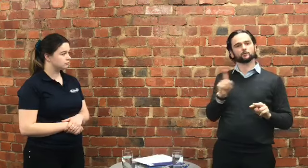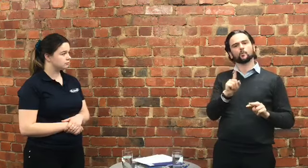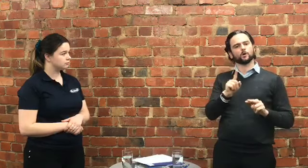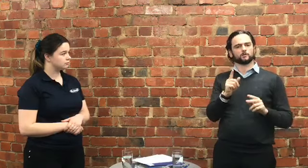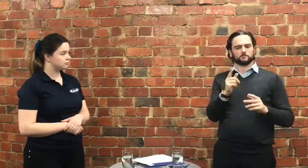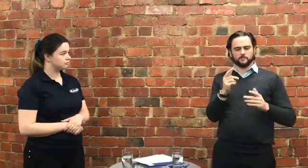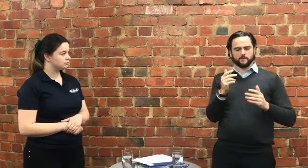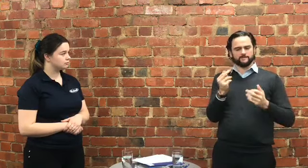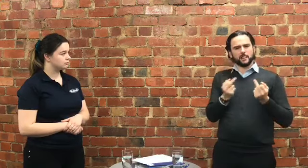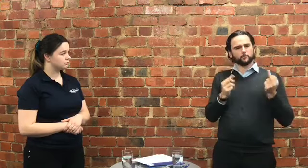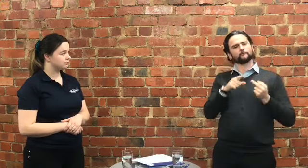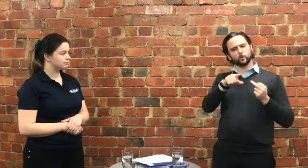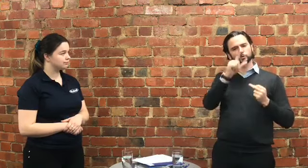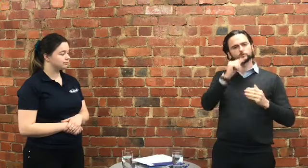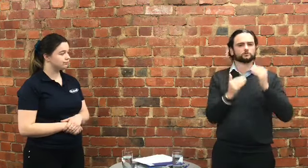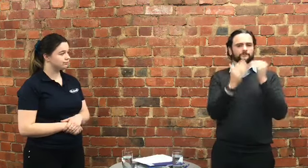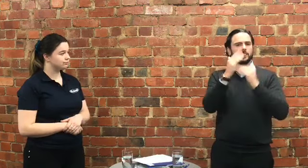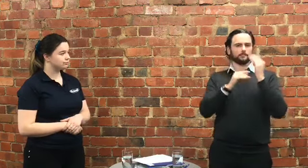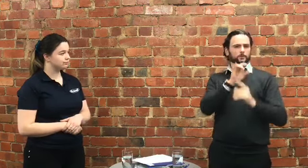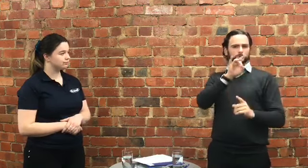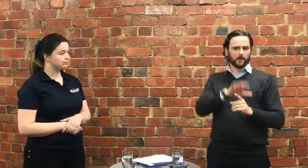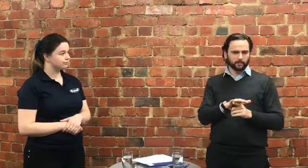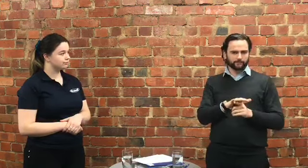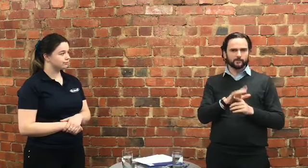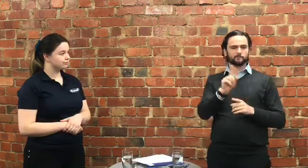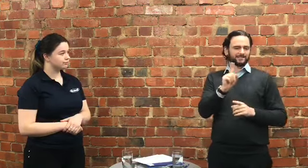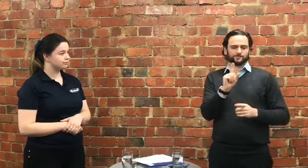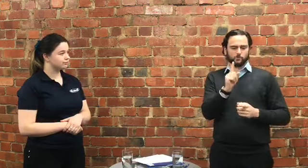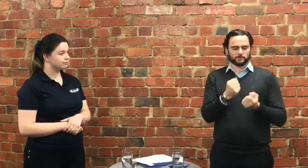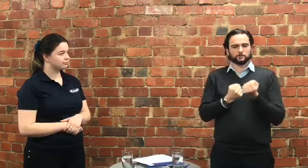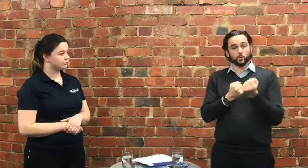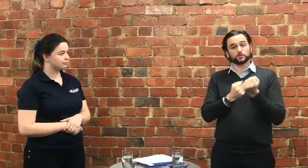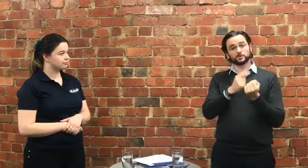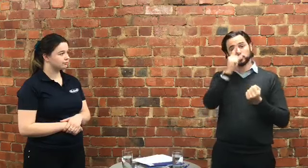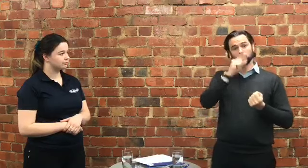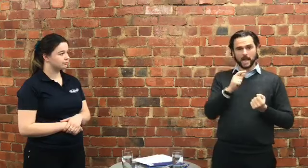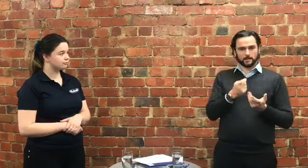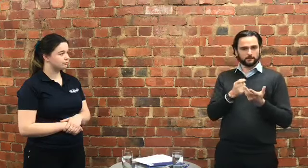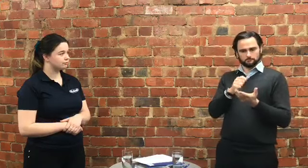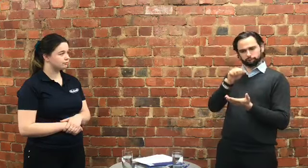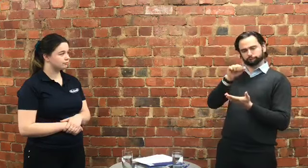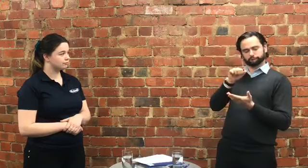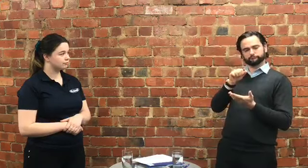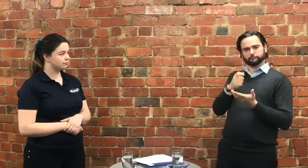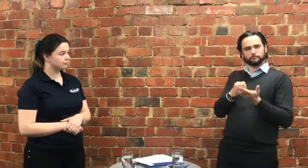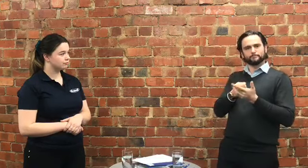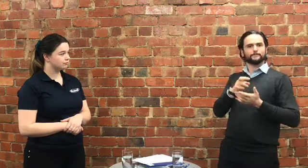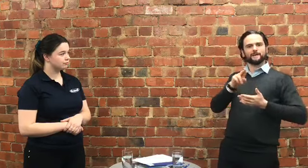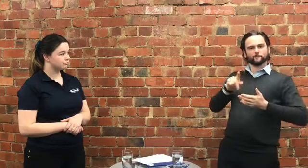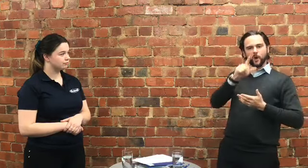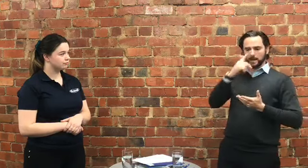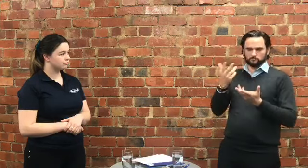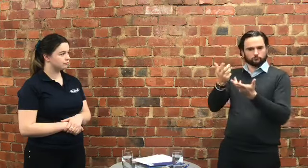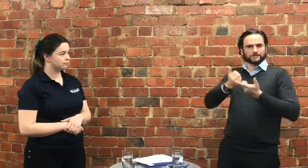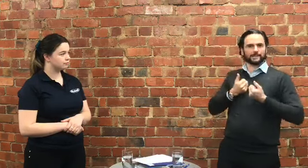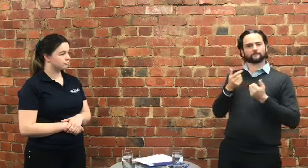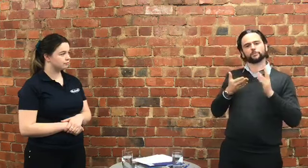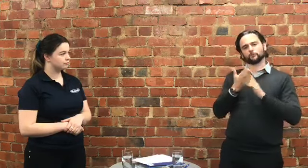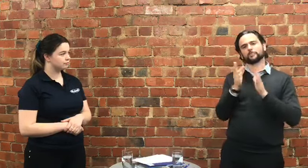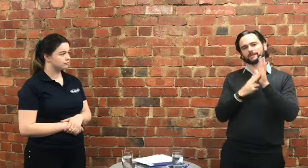So, you will be able to see what is available for your development yourself and what support you can ask for